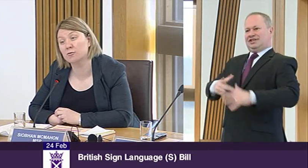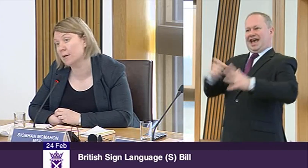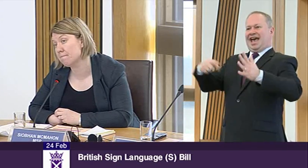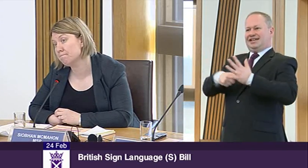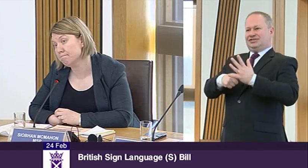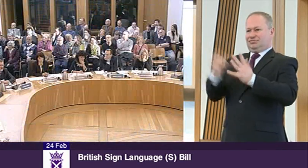against it?